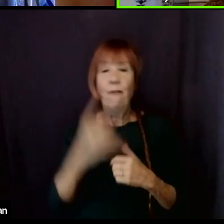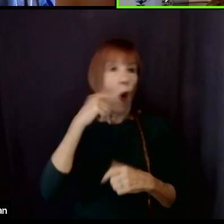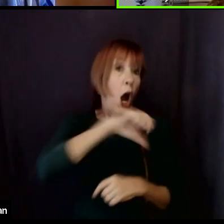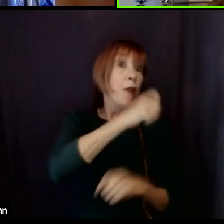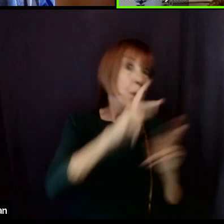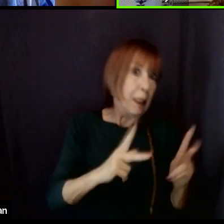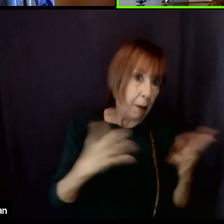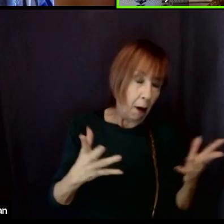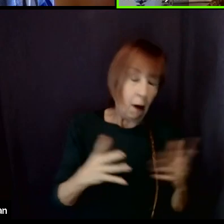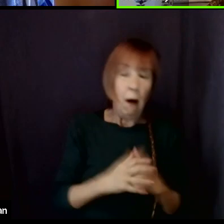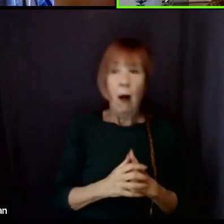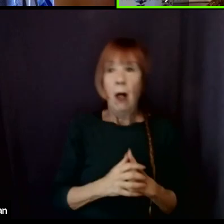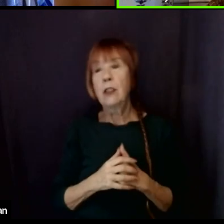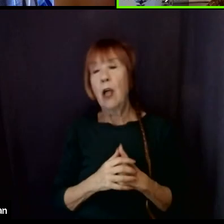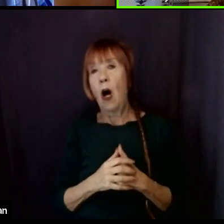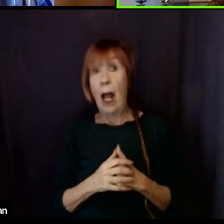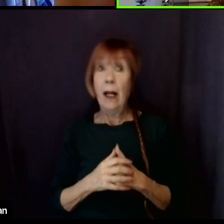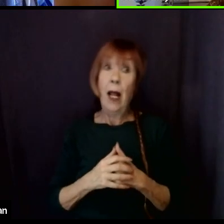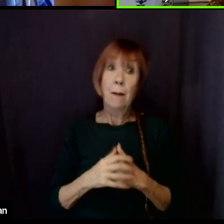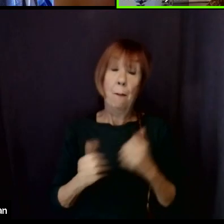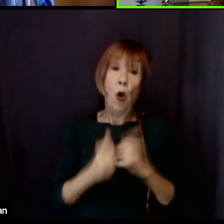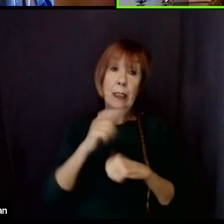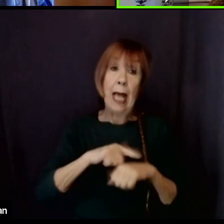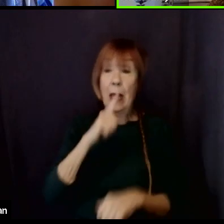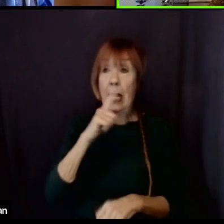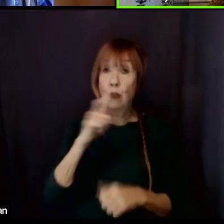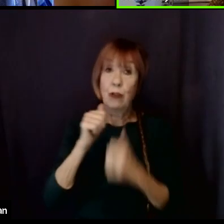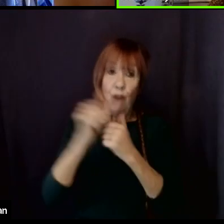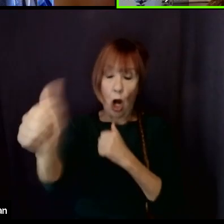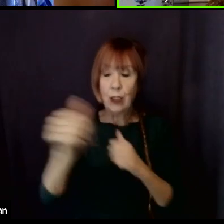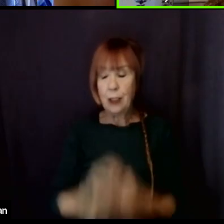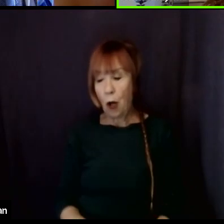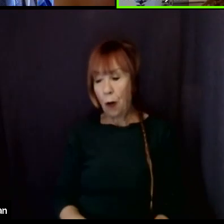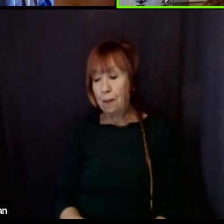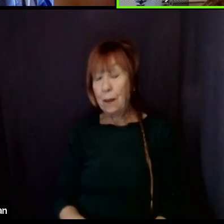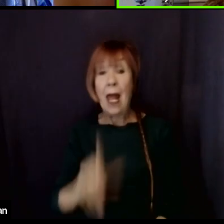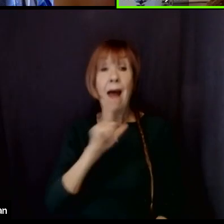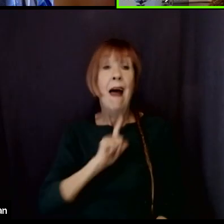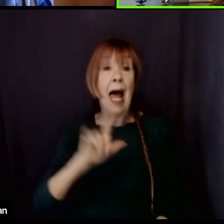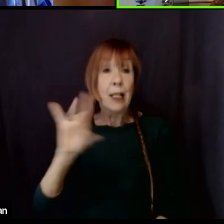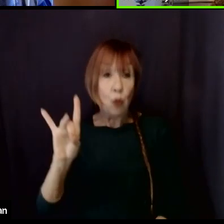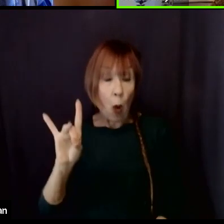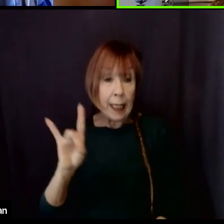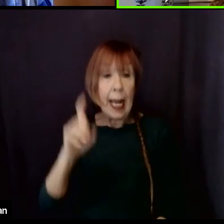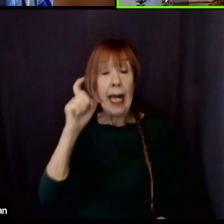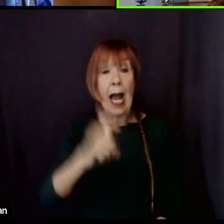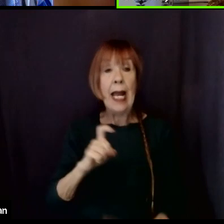I basically had to reenroll in college at 28 to get a student internship.